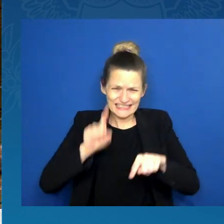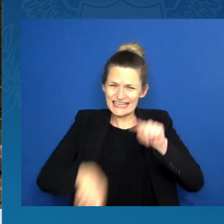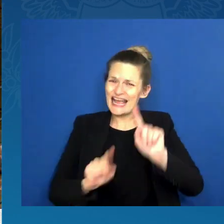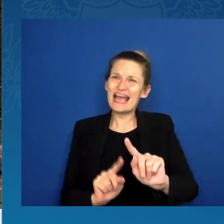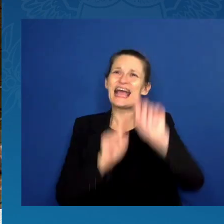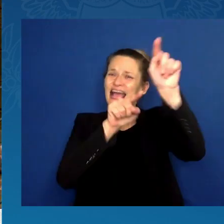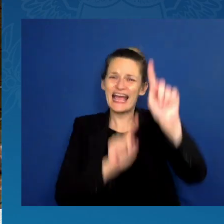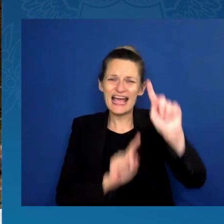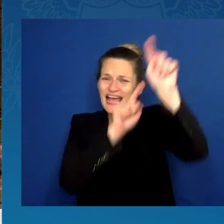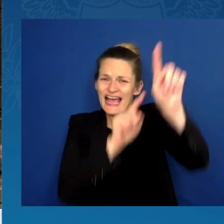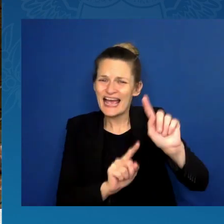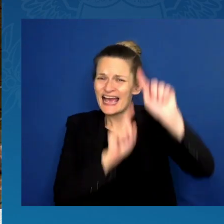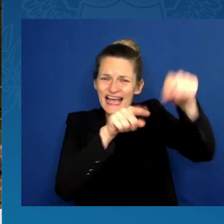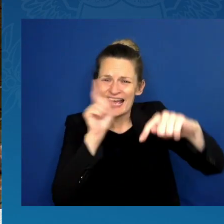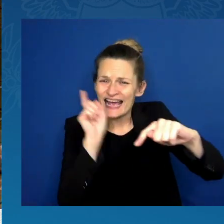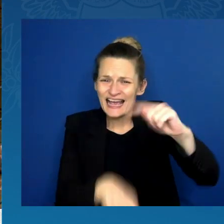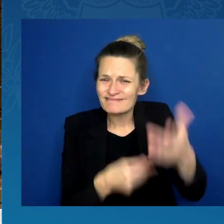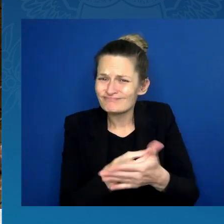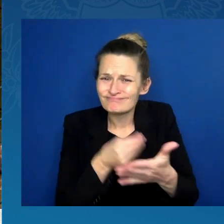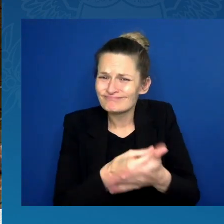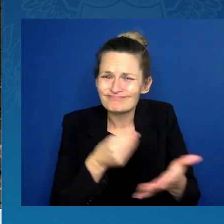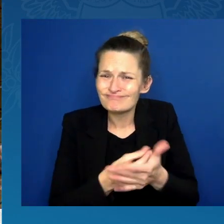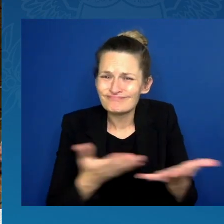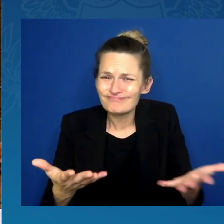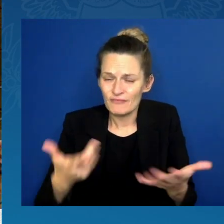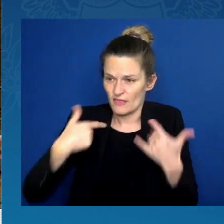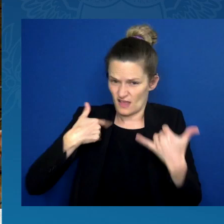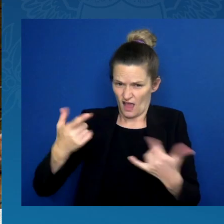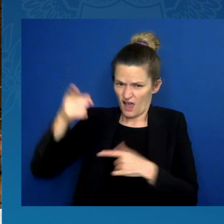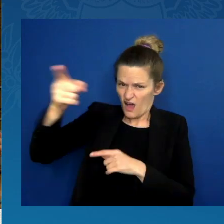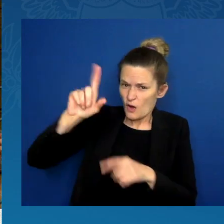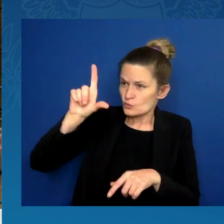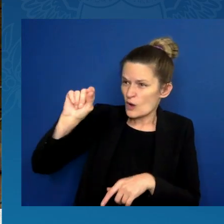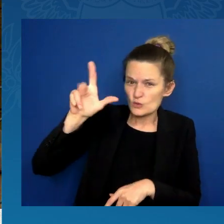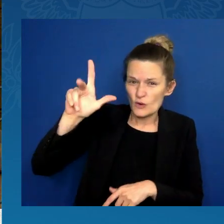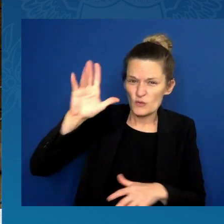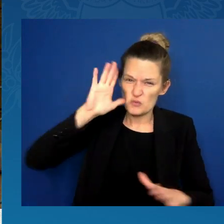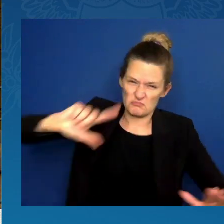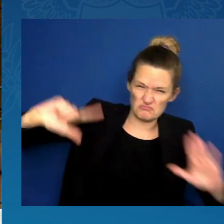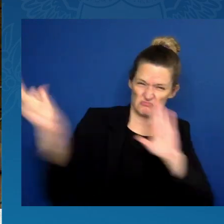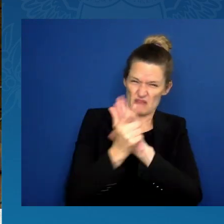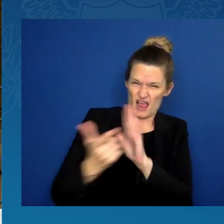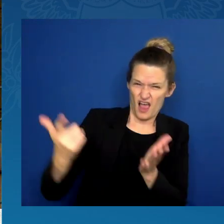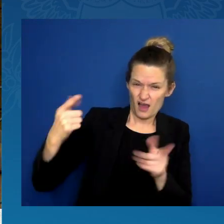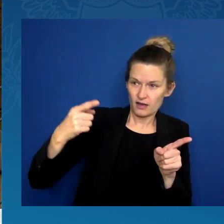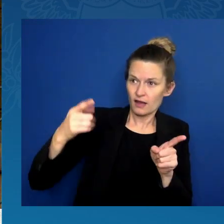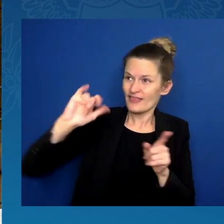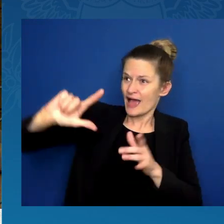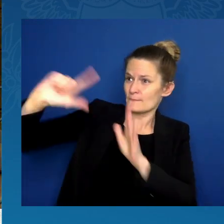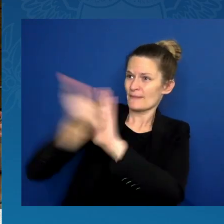and ban that type of essential travel. And in Texas, we value freedom